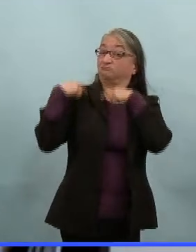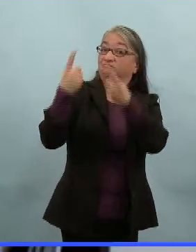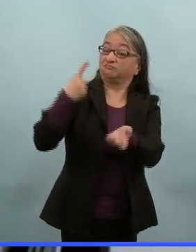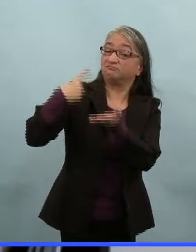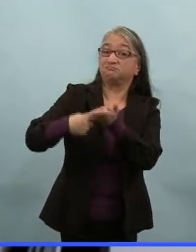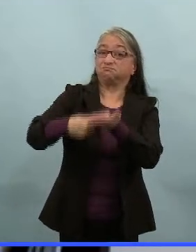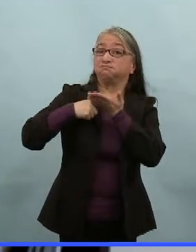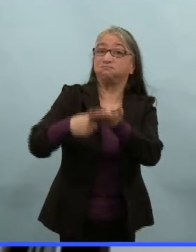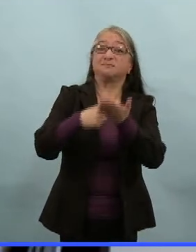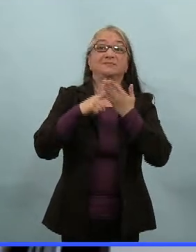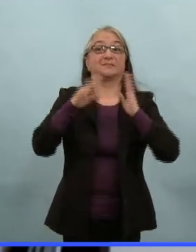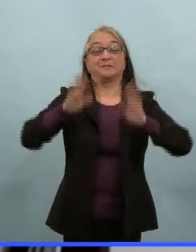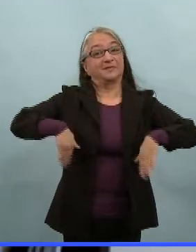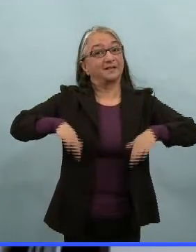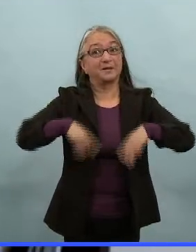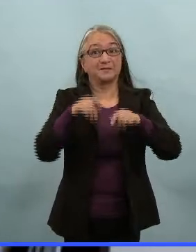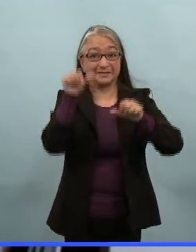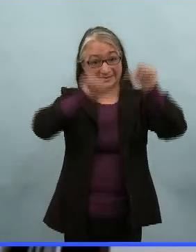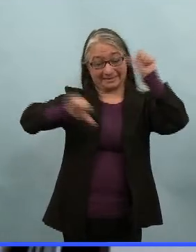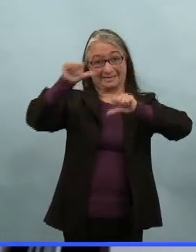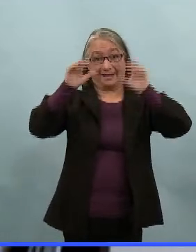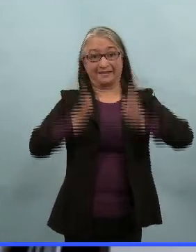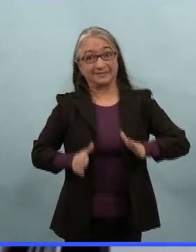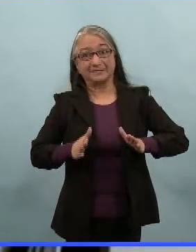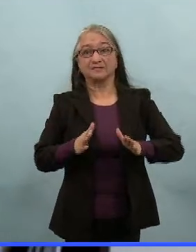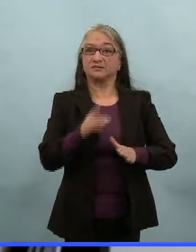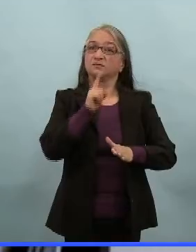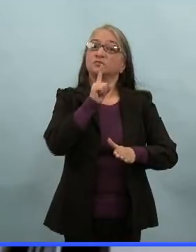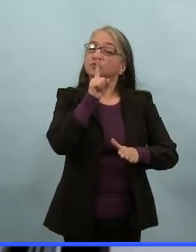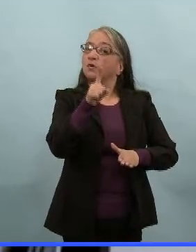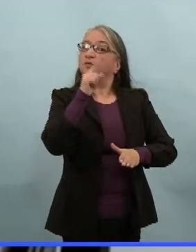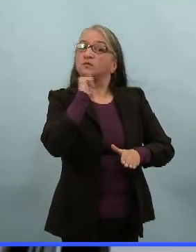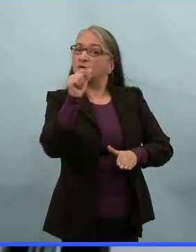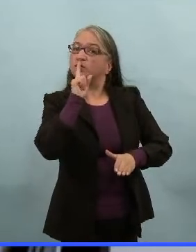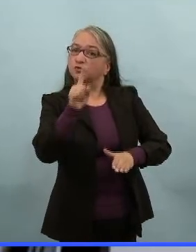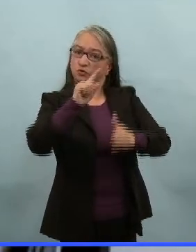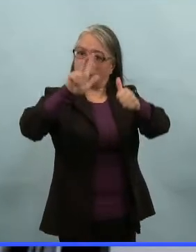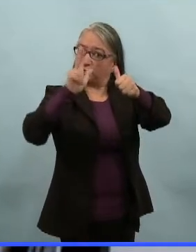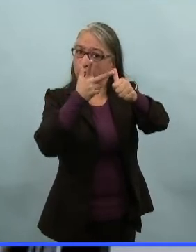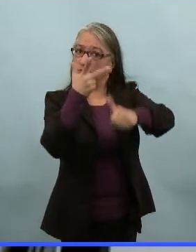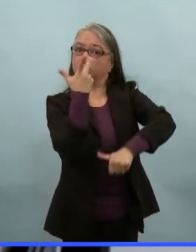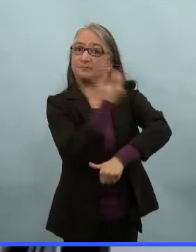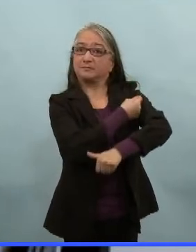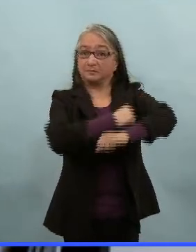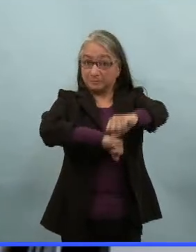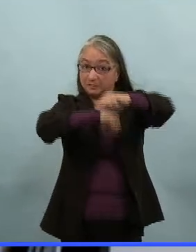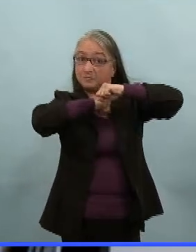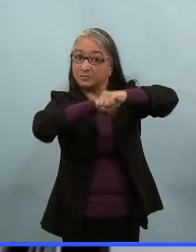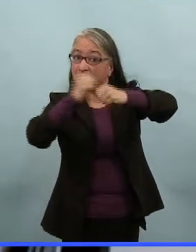don't yet know how long the booster will protect us we need to gather longer term data to know more